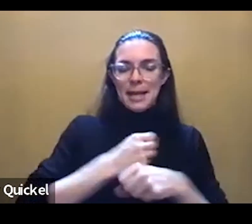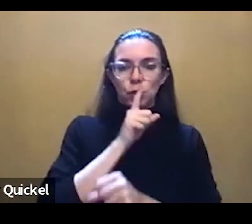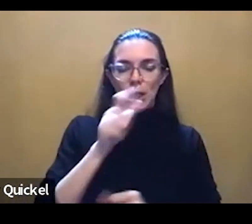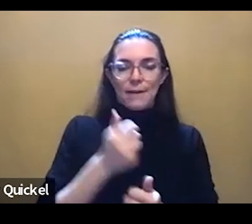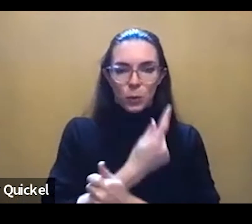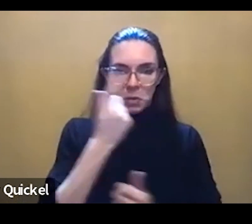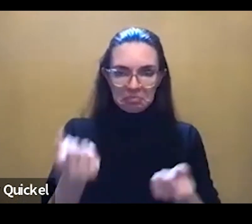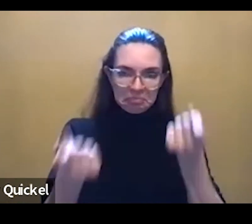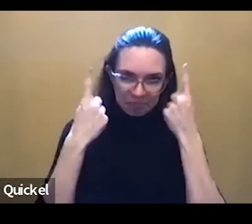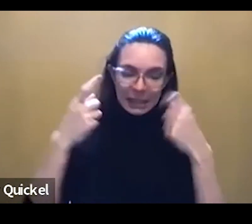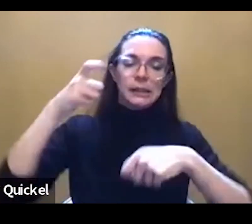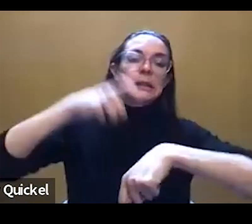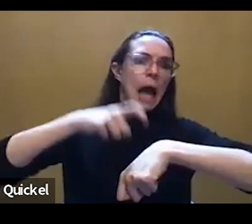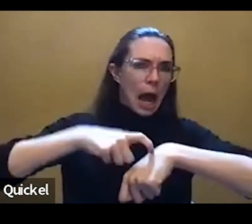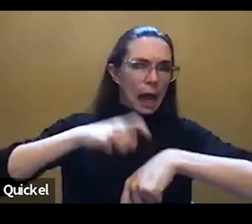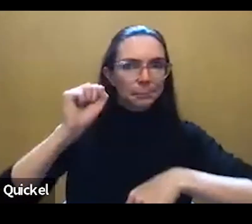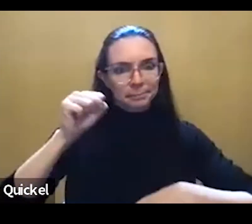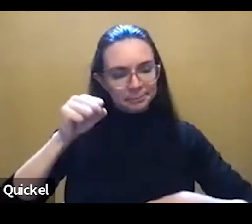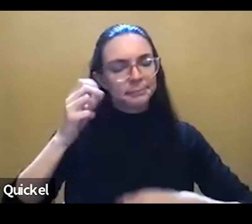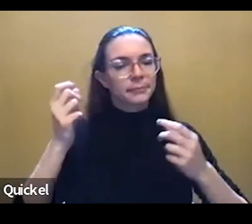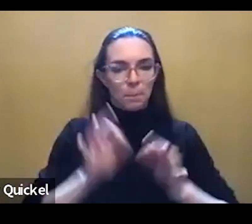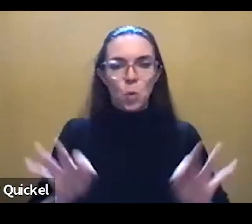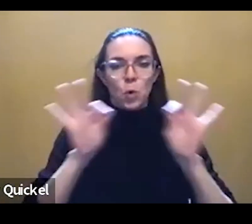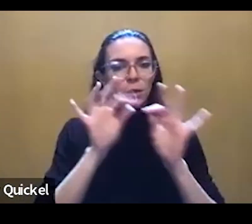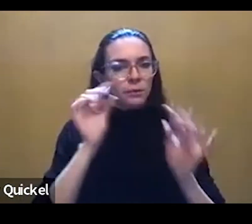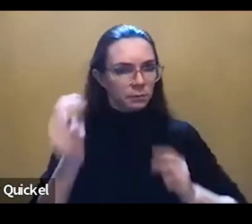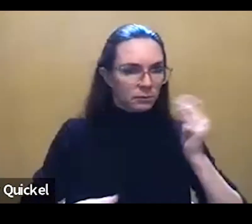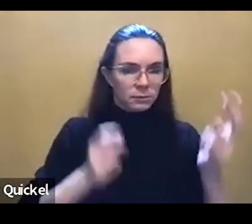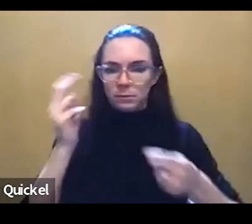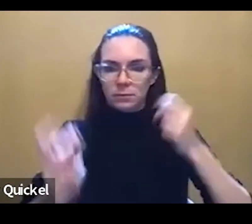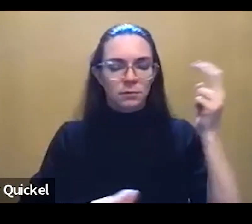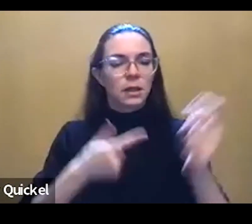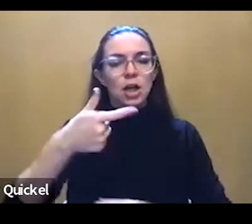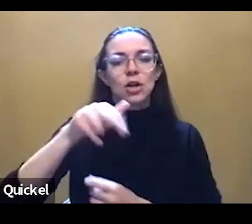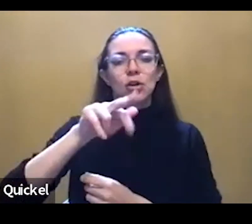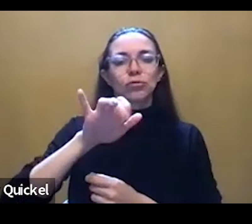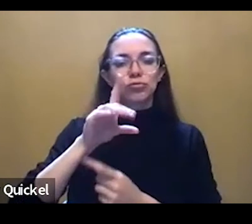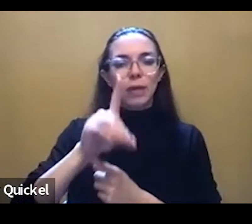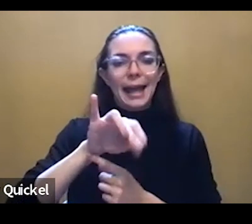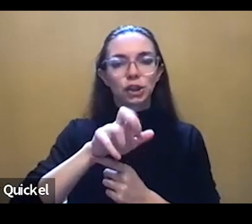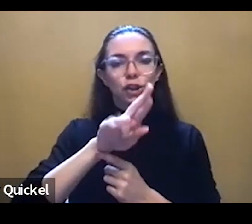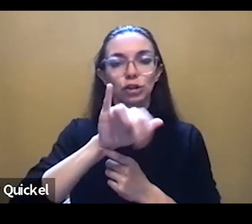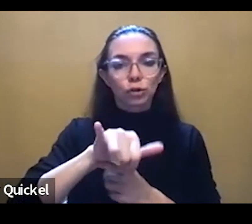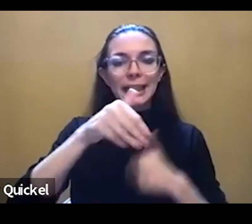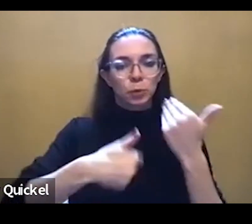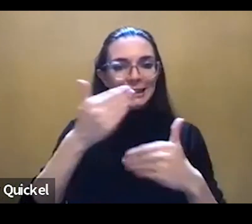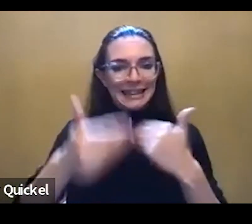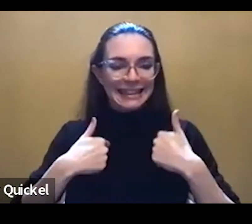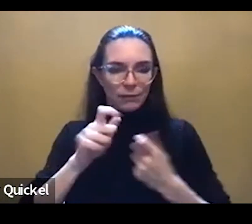knows -- time is absolutely of the essence. We're talking about grand jury proceedings that have, you know, a certain amount of days within which you have